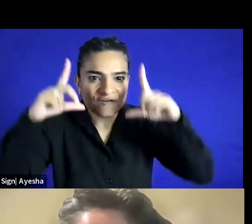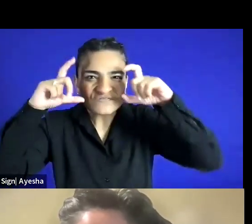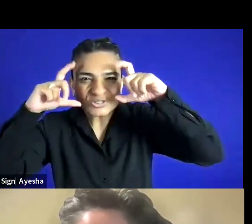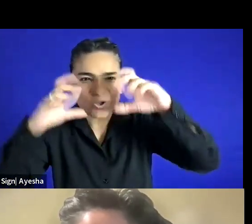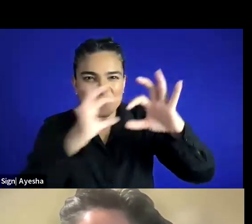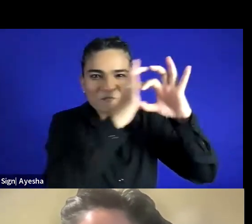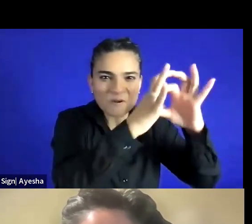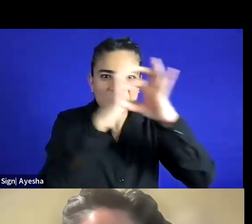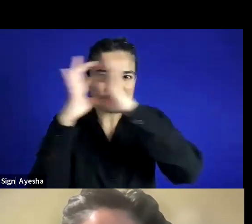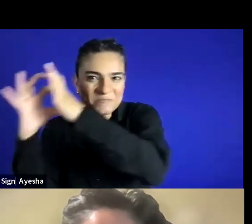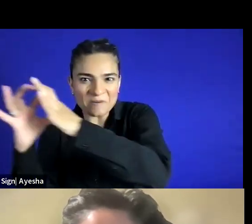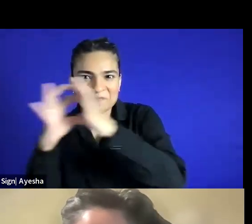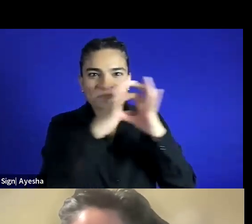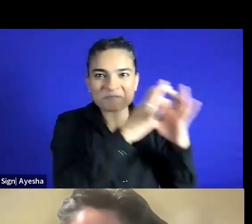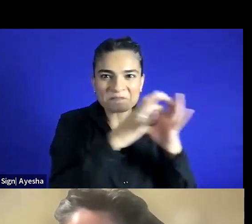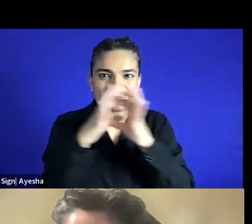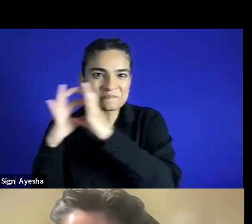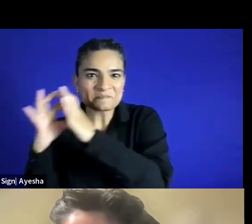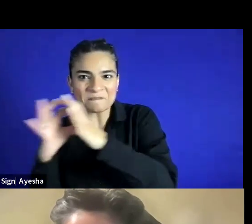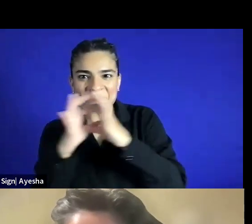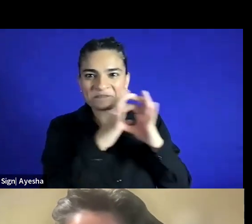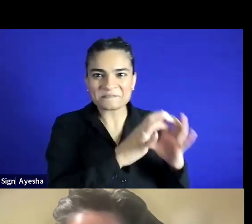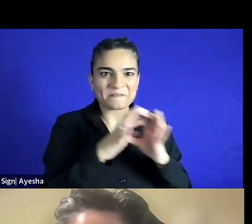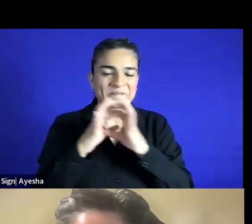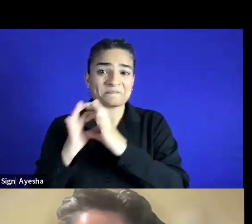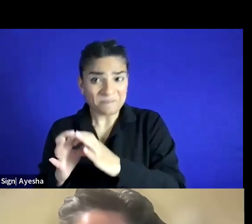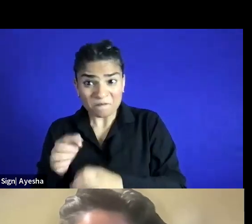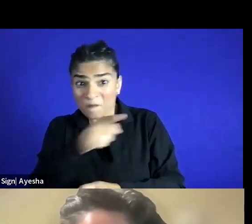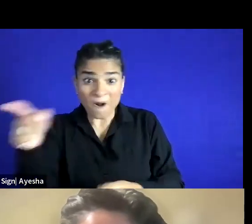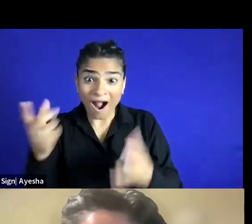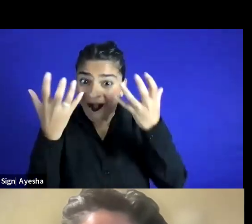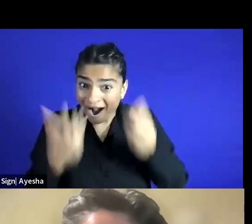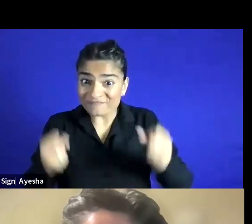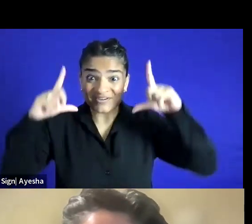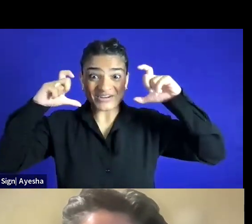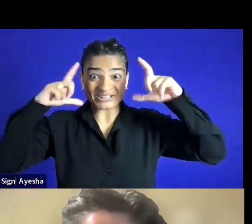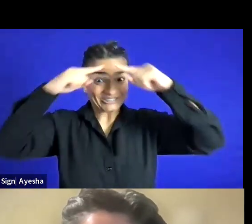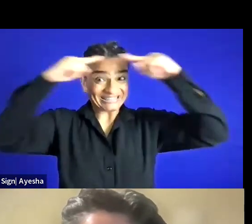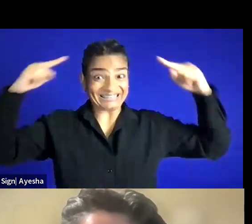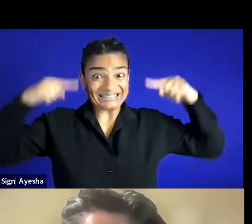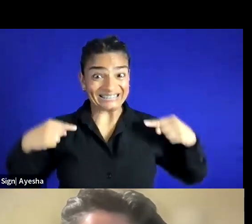So do feel free, to add a profile photo if you are not very comfortable with using your profile photo.